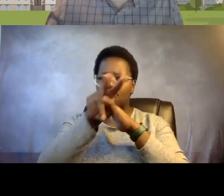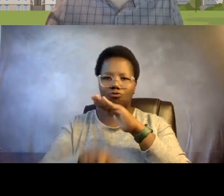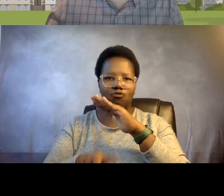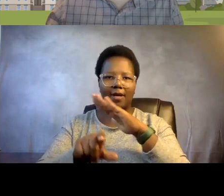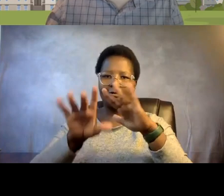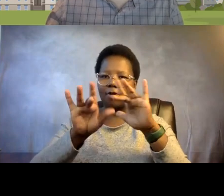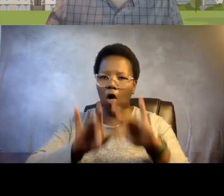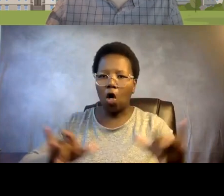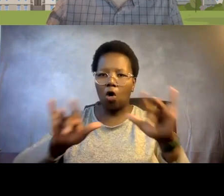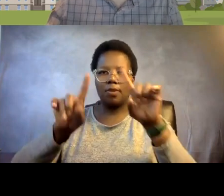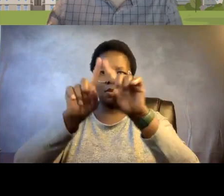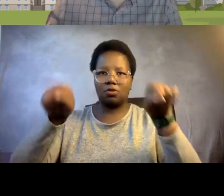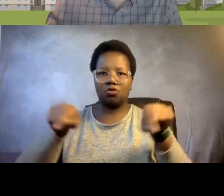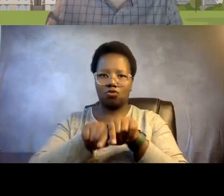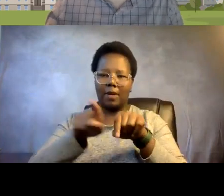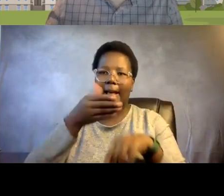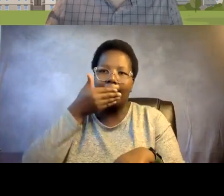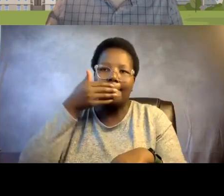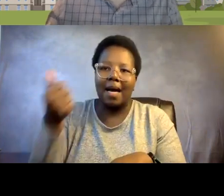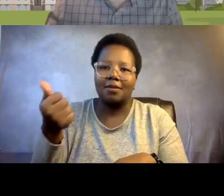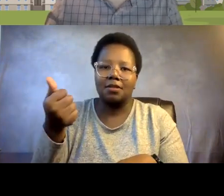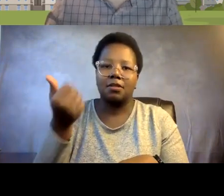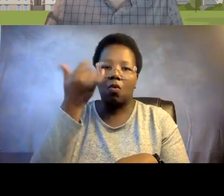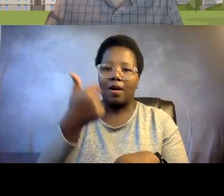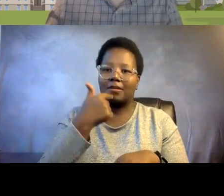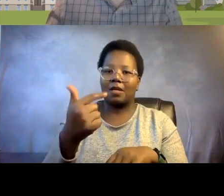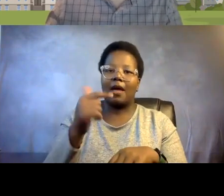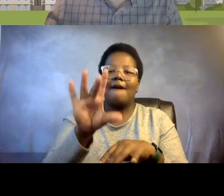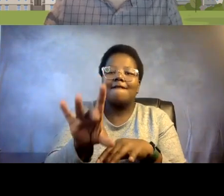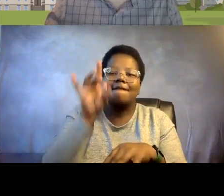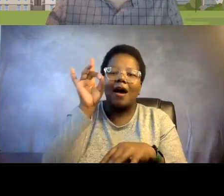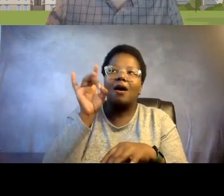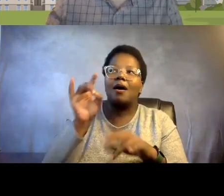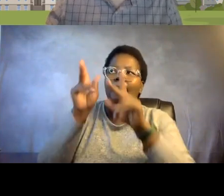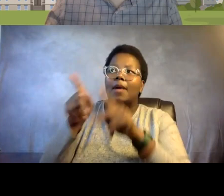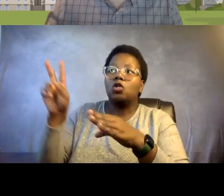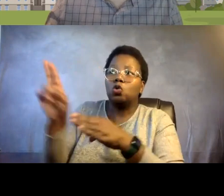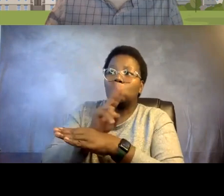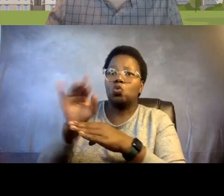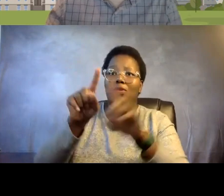is going to best reveal the actual user issues for those screen reader users because they are,